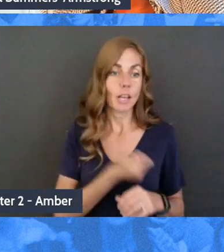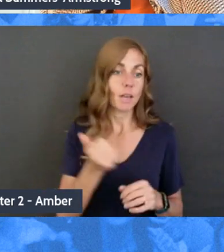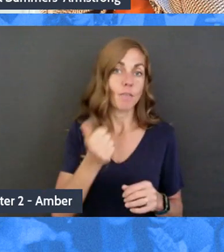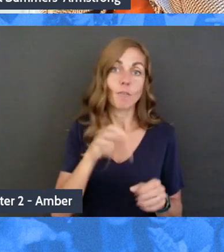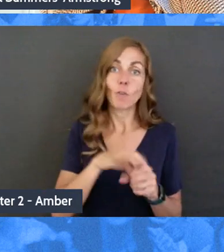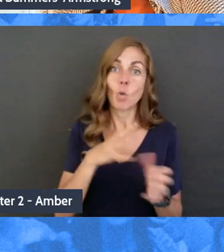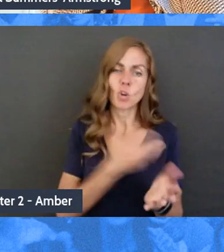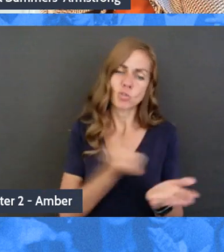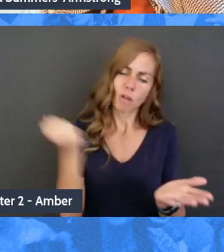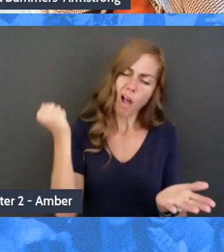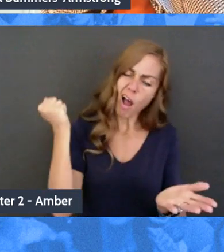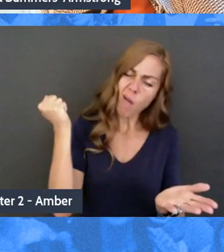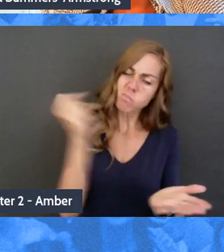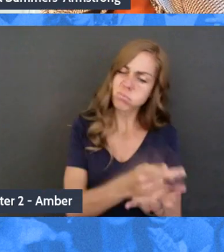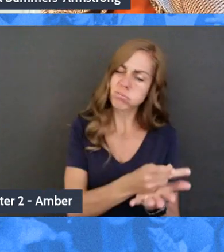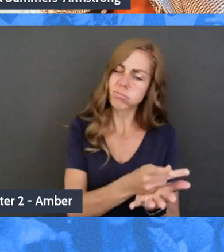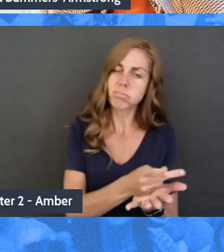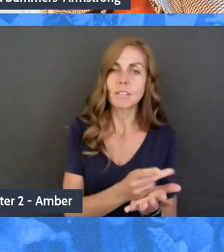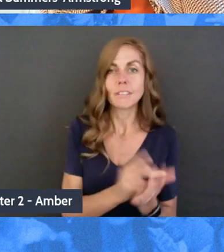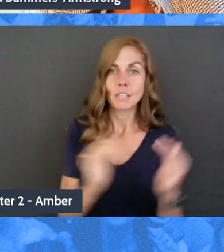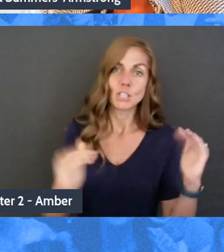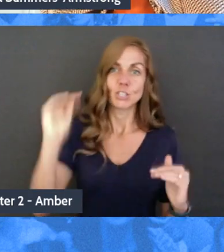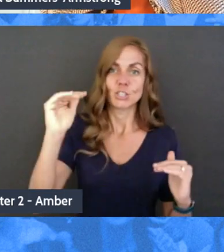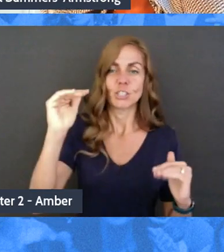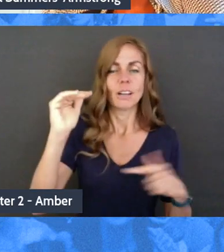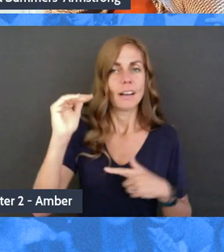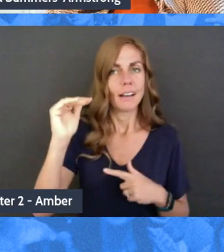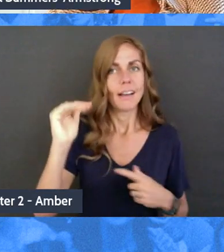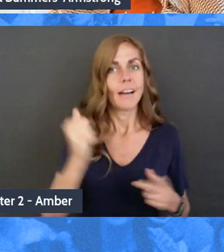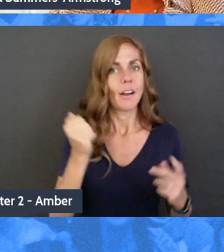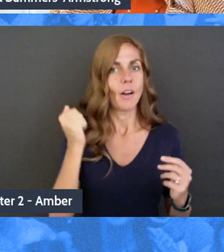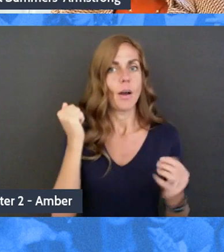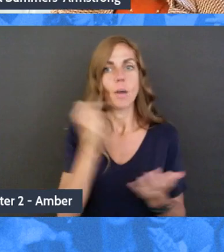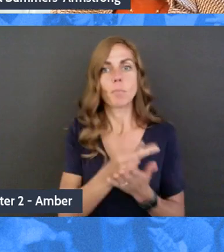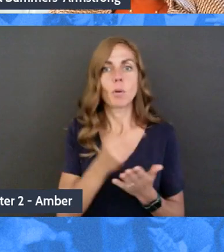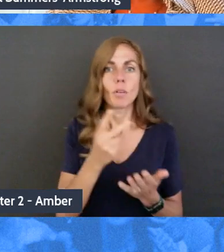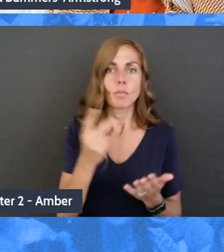a number of policies that make it easier for people to vote,